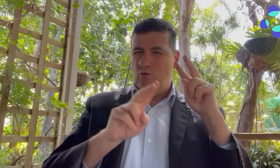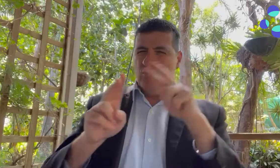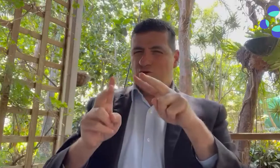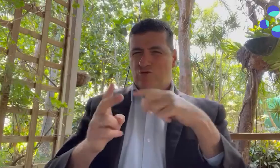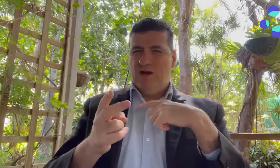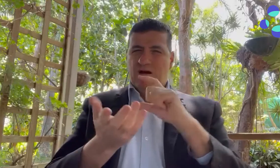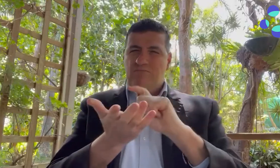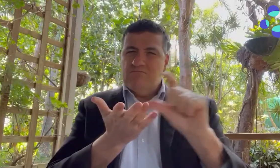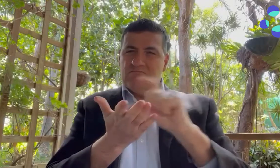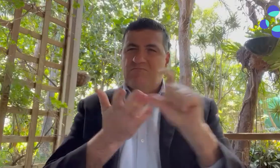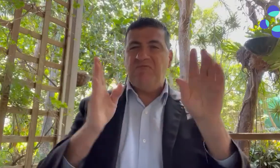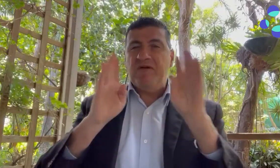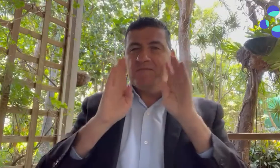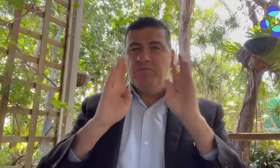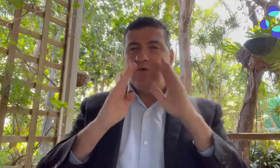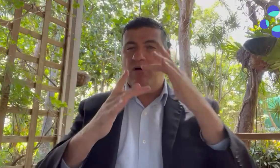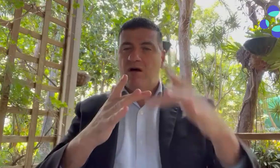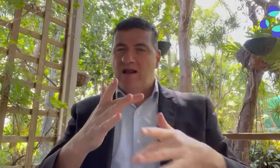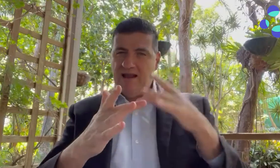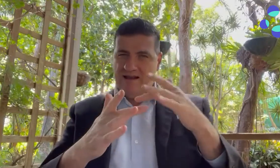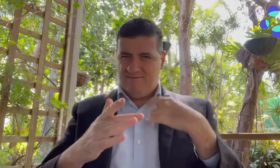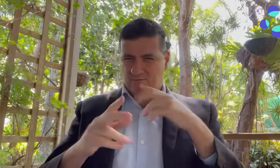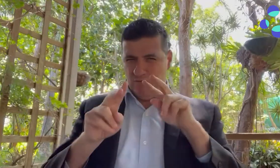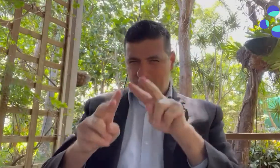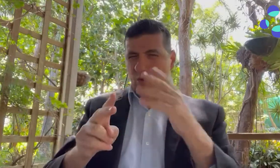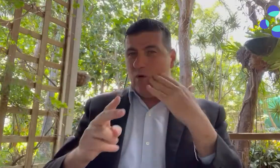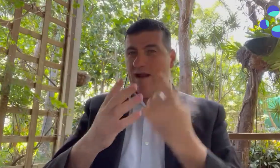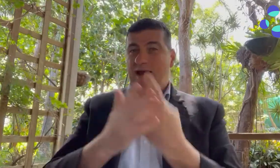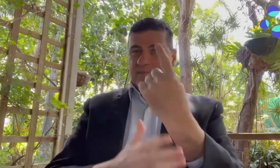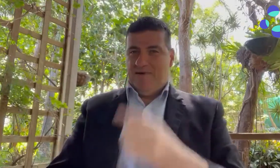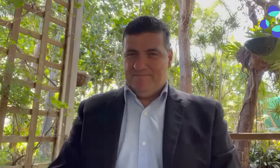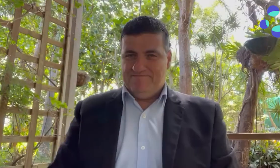so, keep an eye out on our Instagram, Facebook and website for the announcement of this.